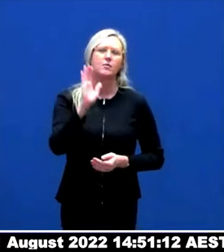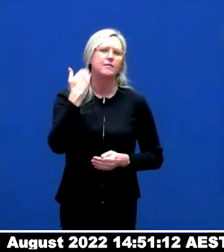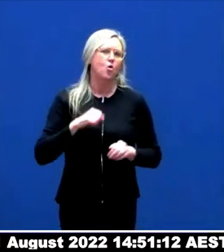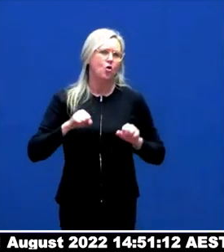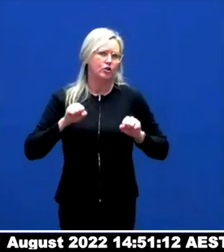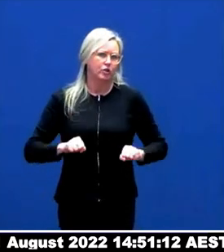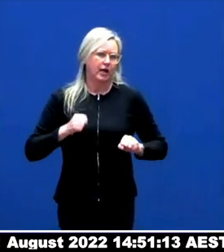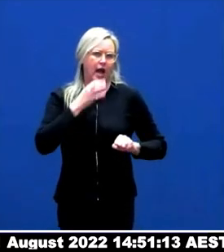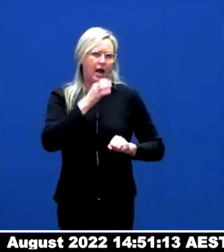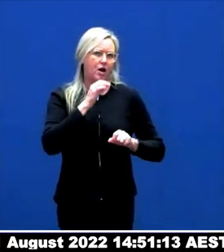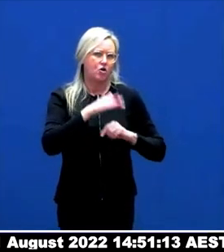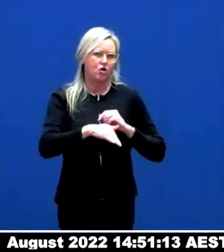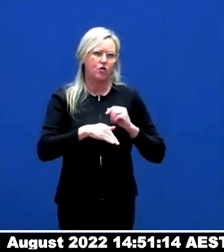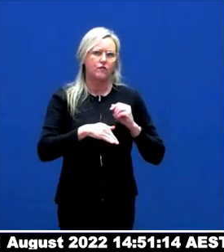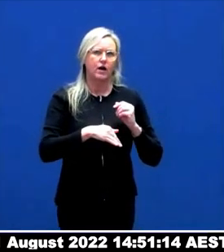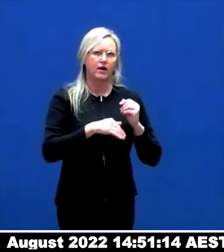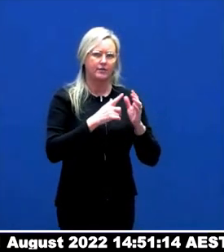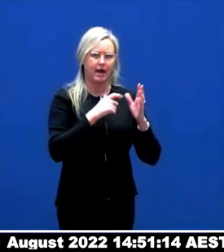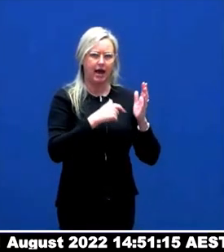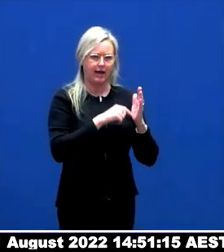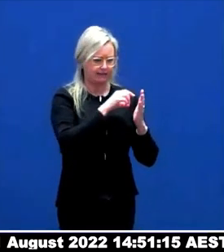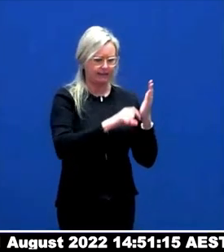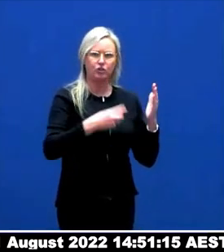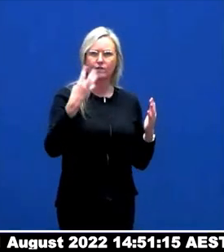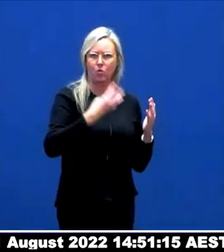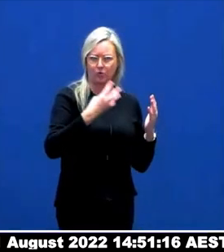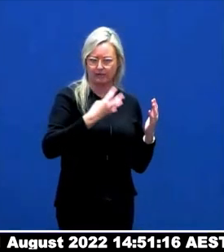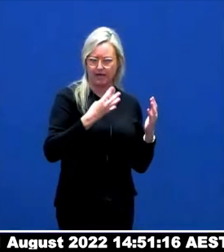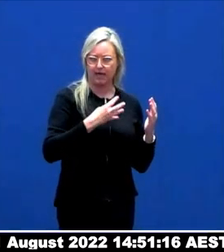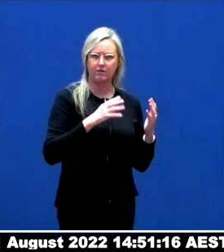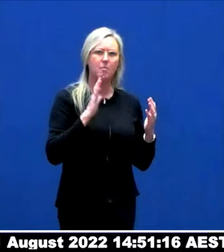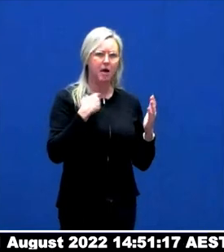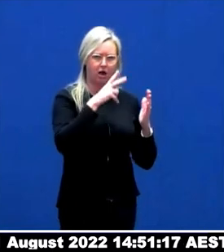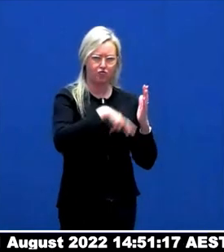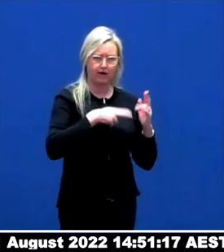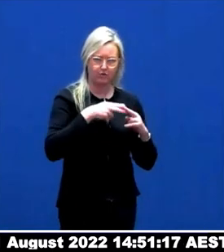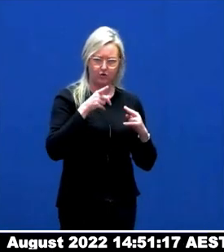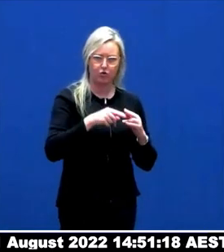Act, and he helpfully read it out to you, but you have also referenced section 14 in